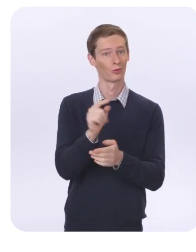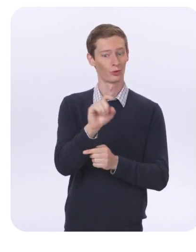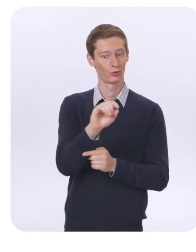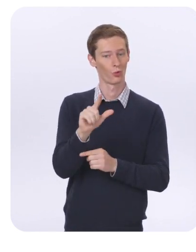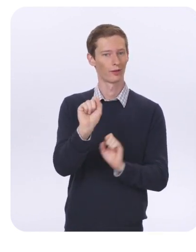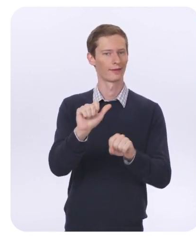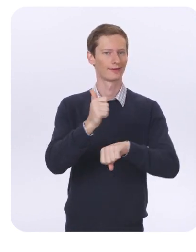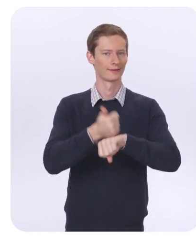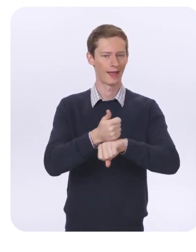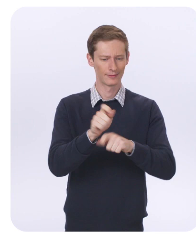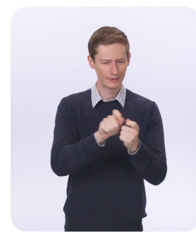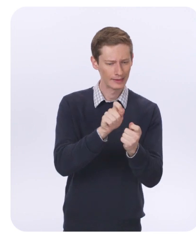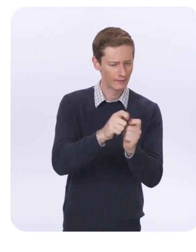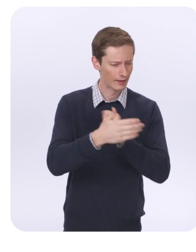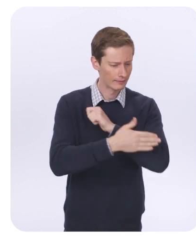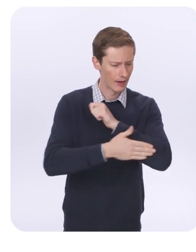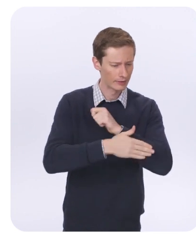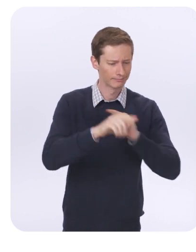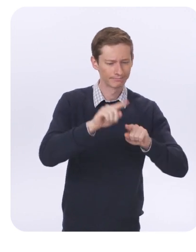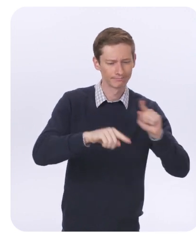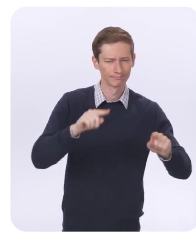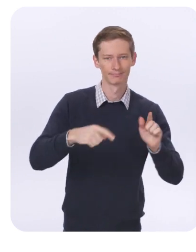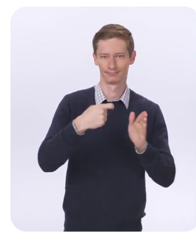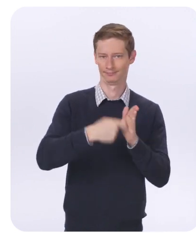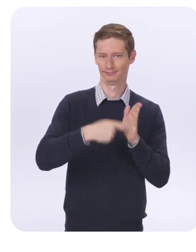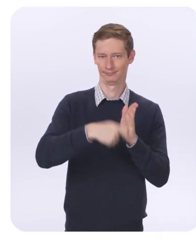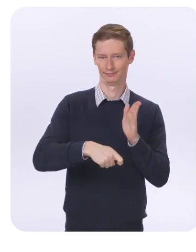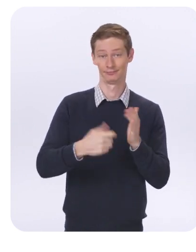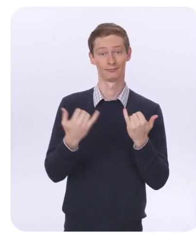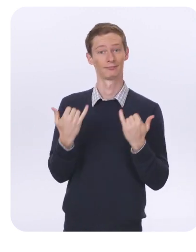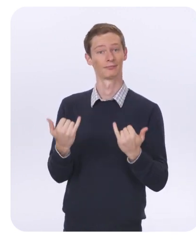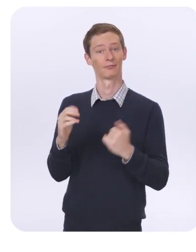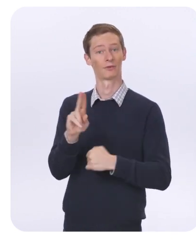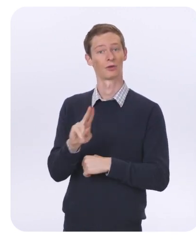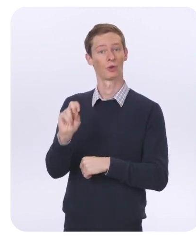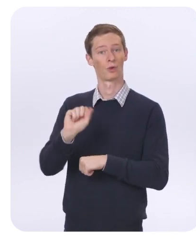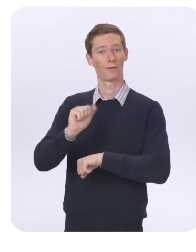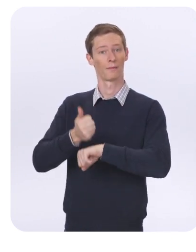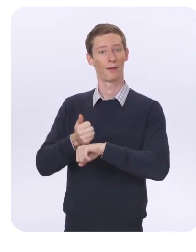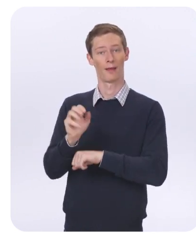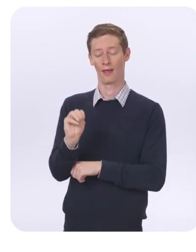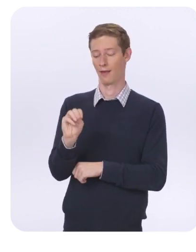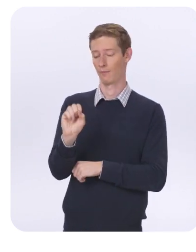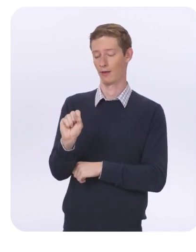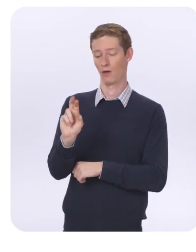for your app are automatically converted to different currencies globally via fixed price tier conversions.